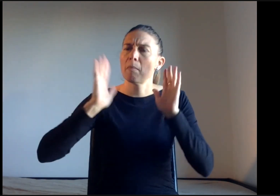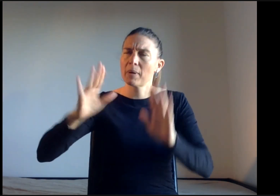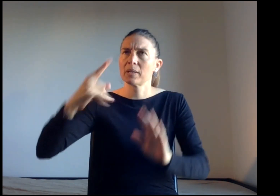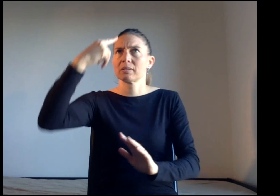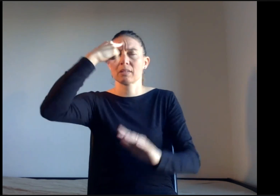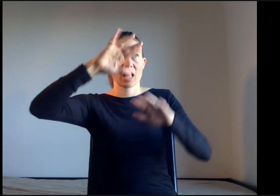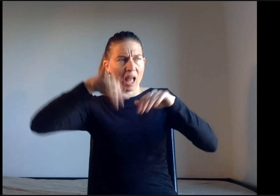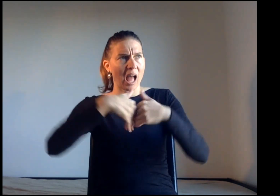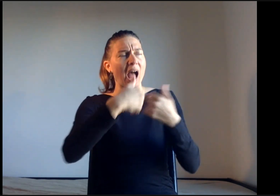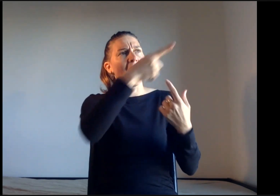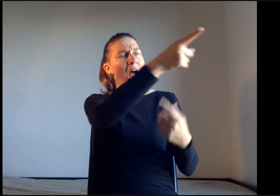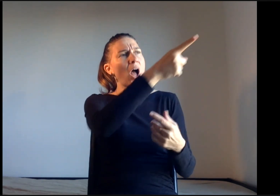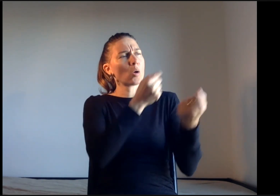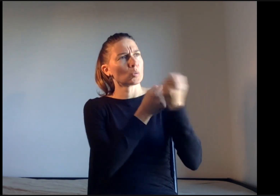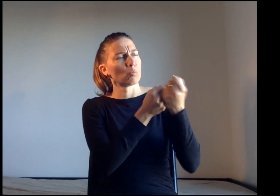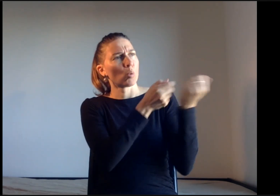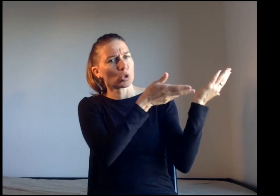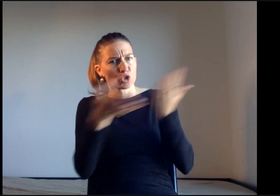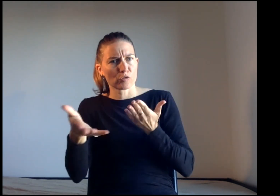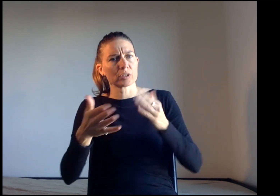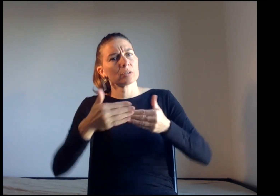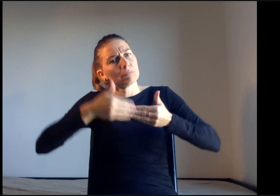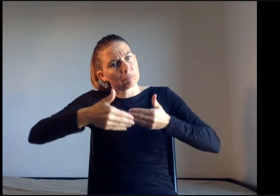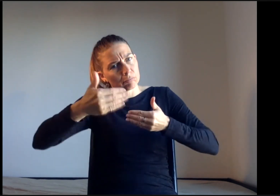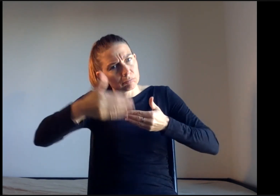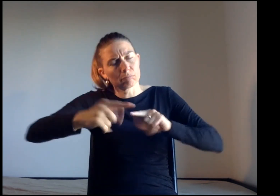And we're realising that partnership is fundamental